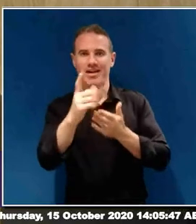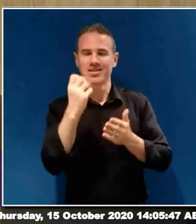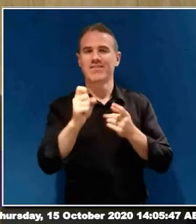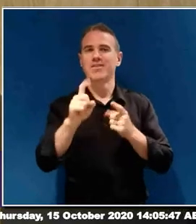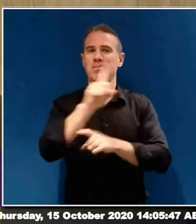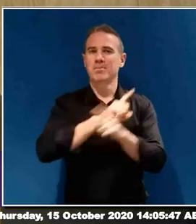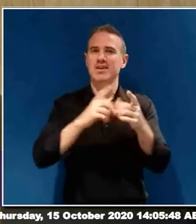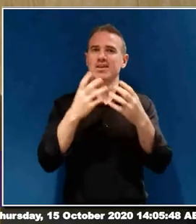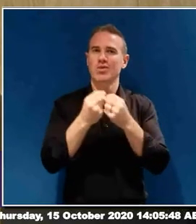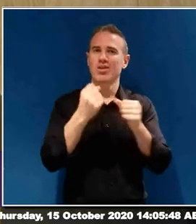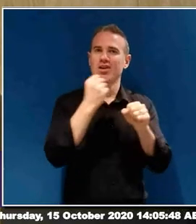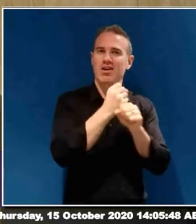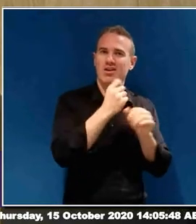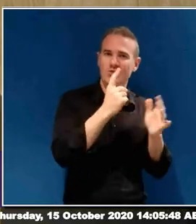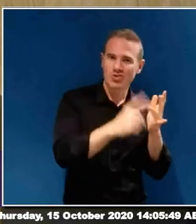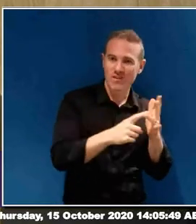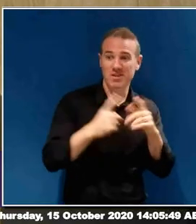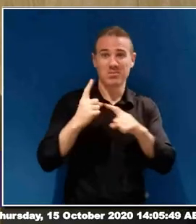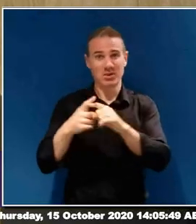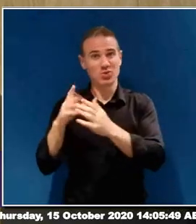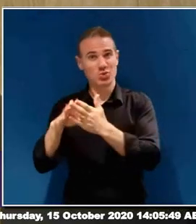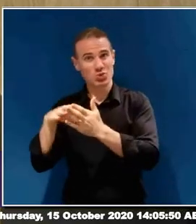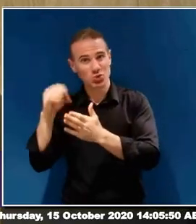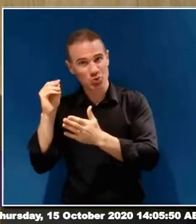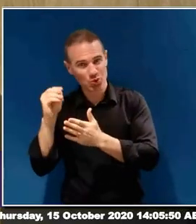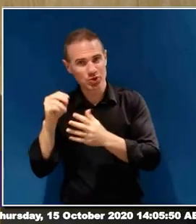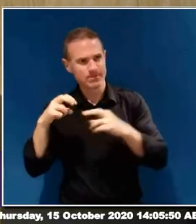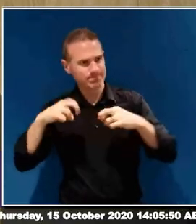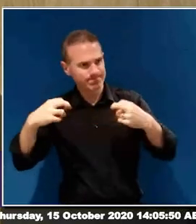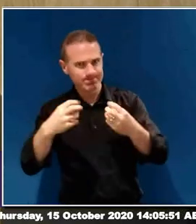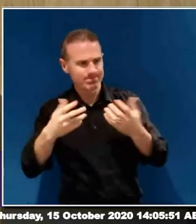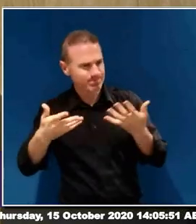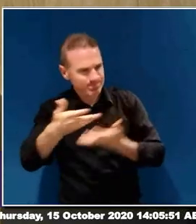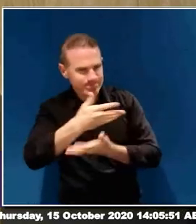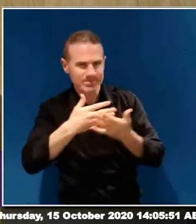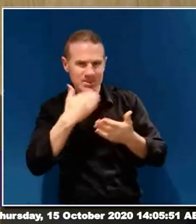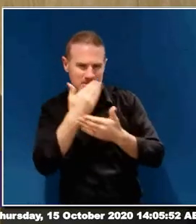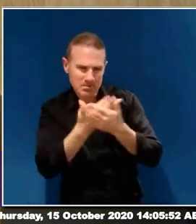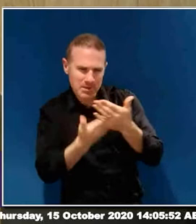it means, they're very welcome to go to the senior guidance officer to get